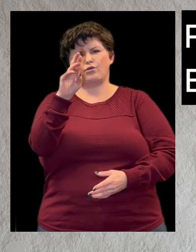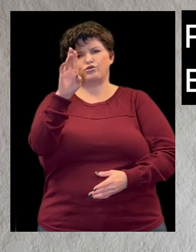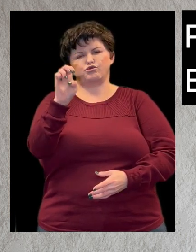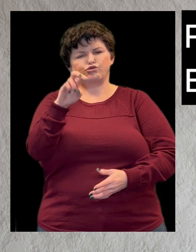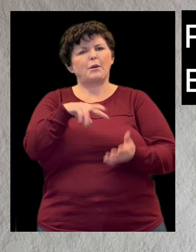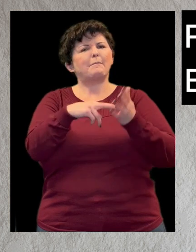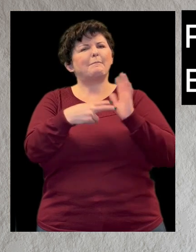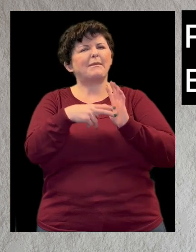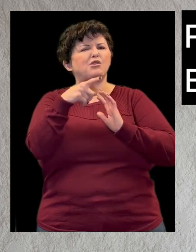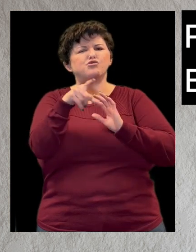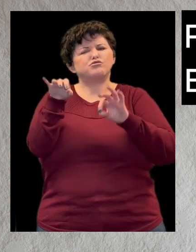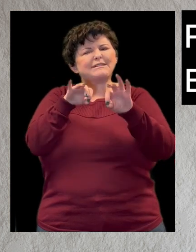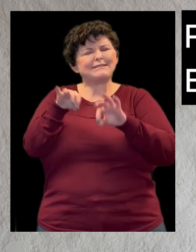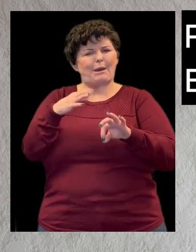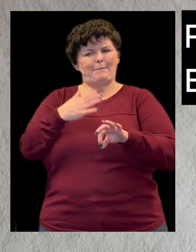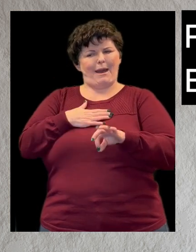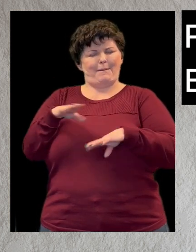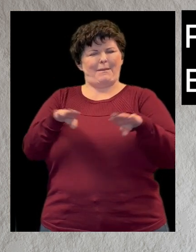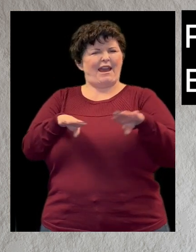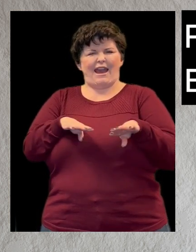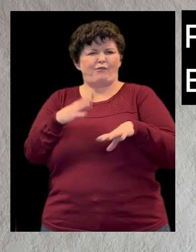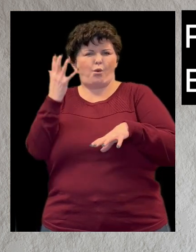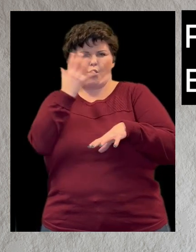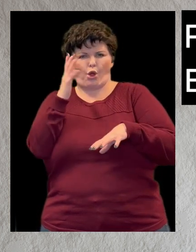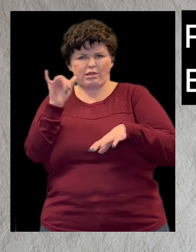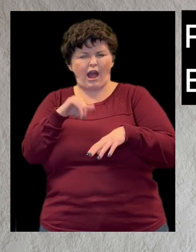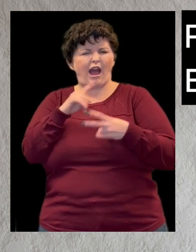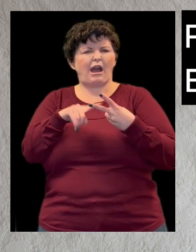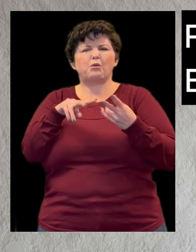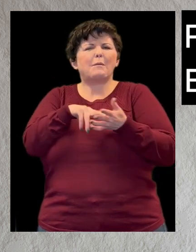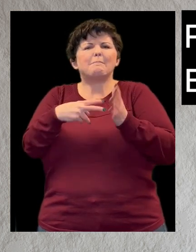explain what the behavior means, and then request your need.